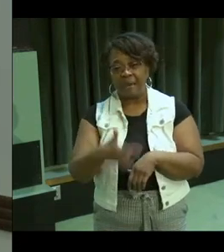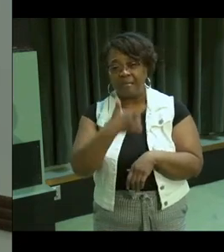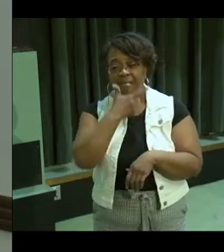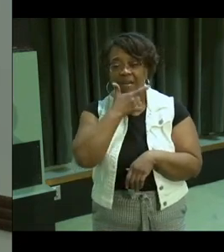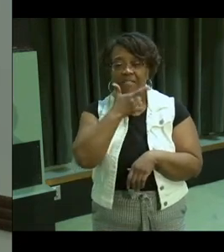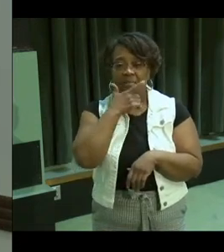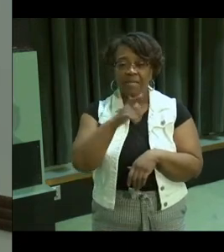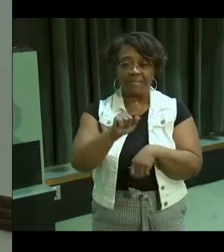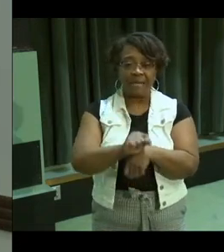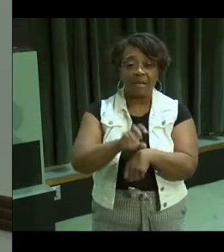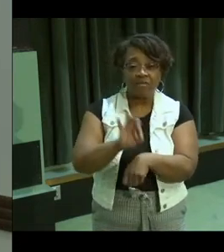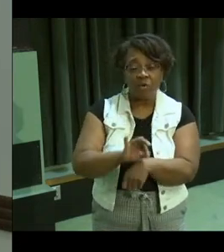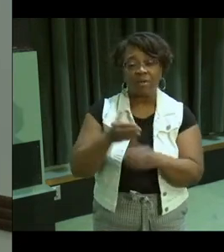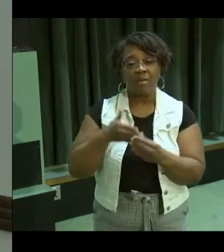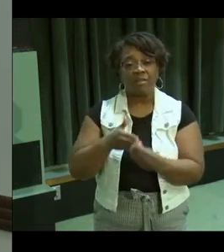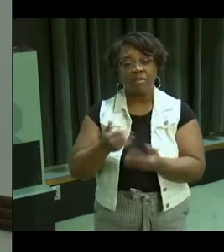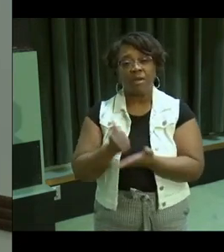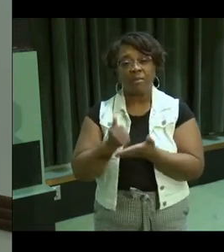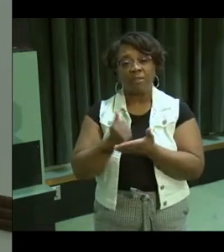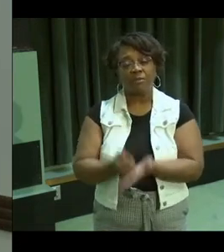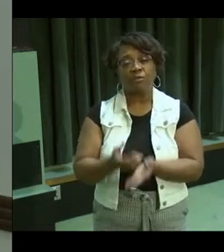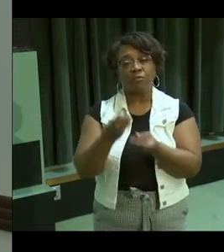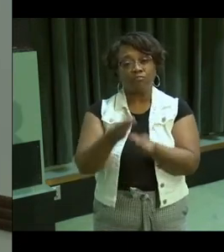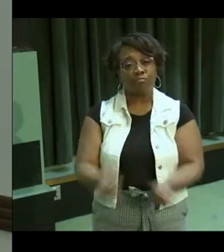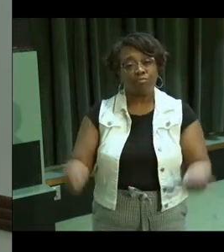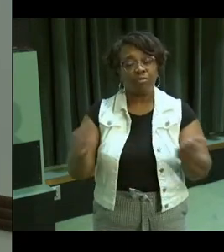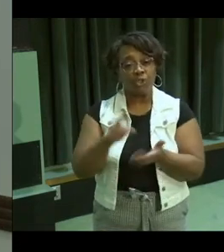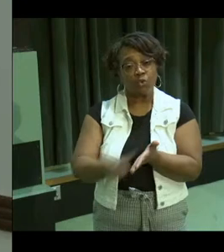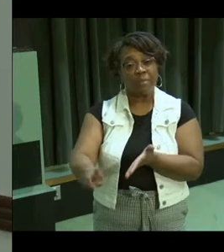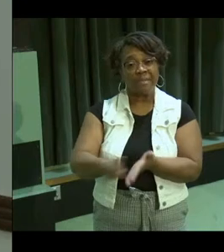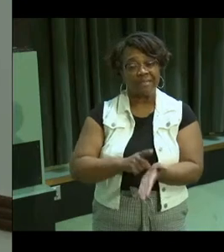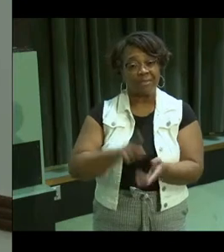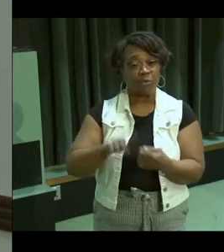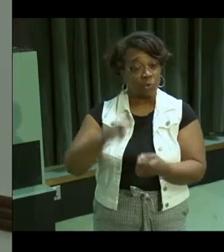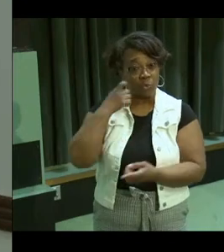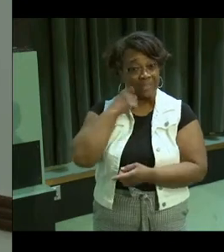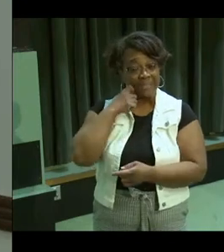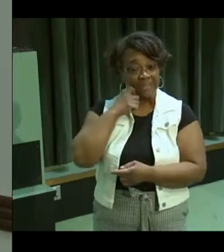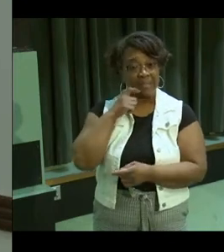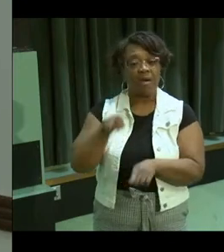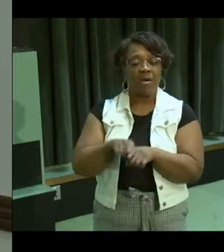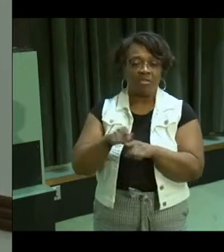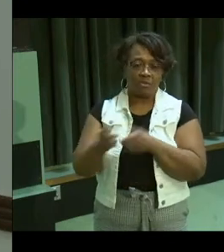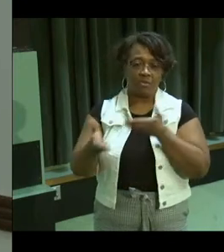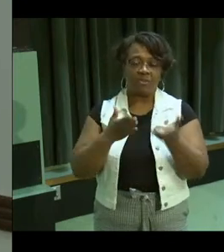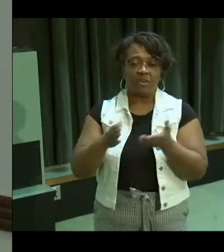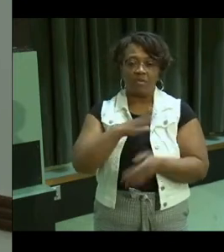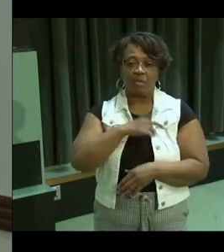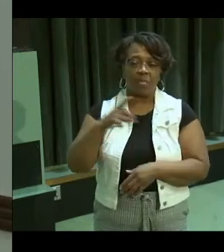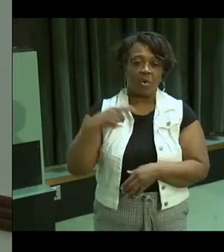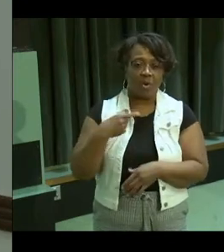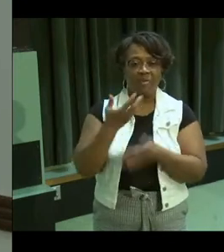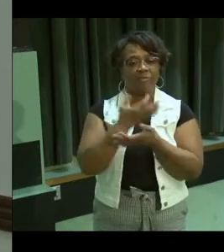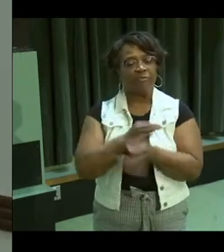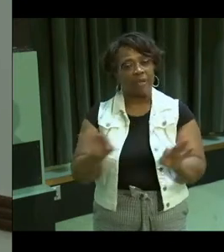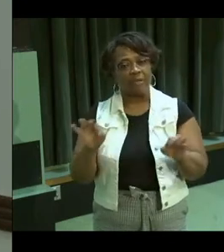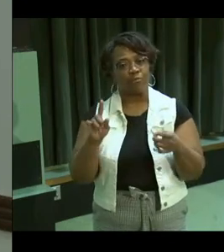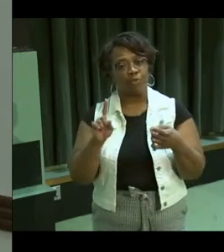helping to end discrimination. Until recently, Christine also